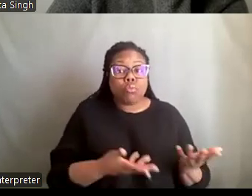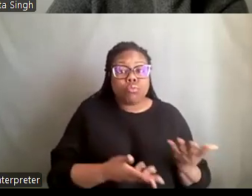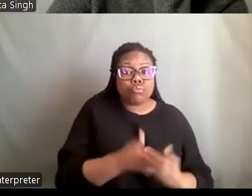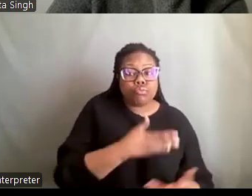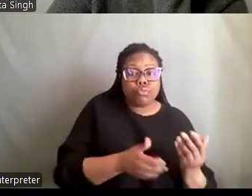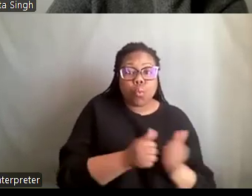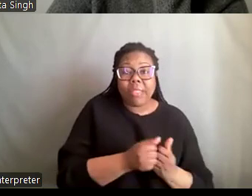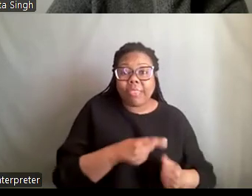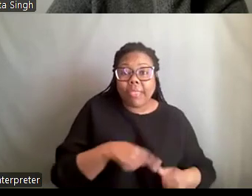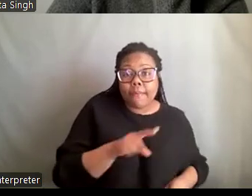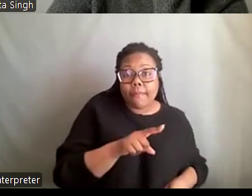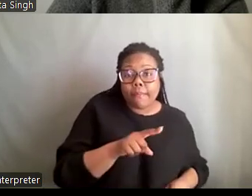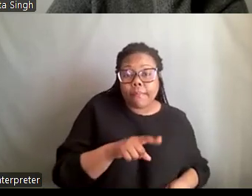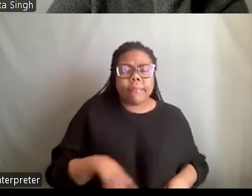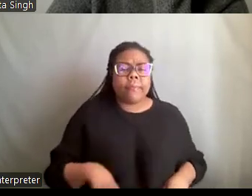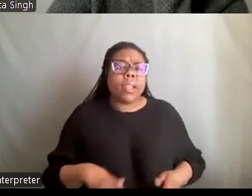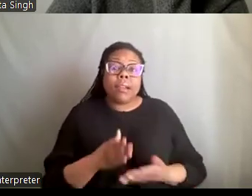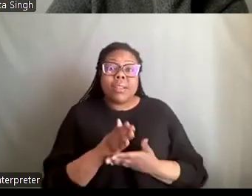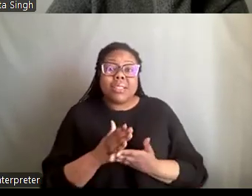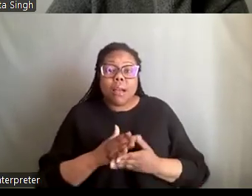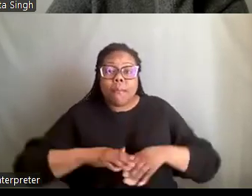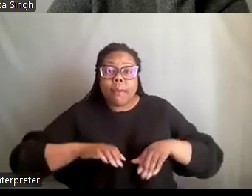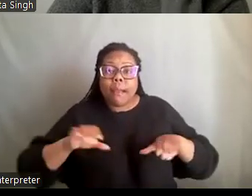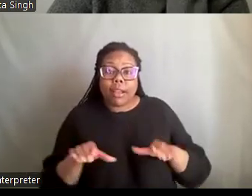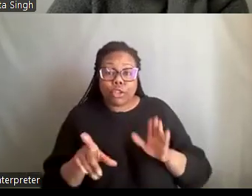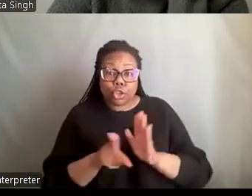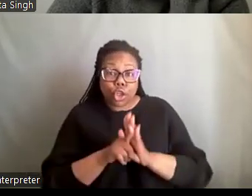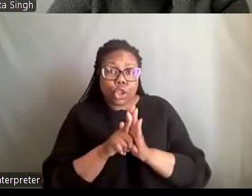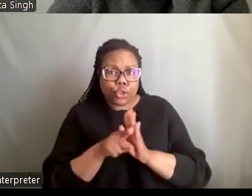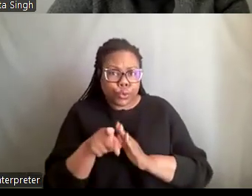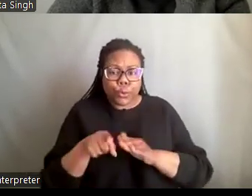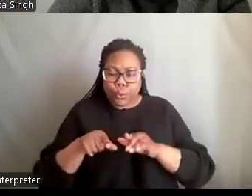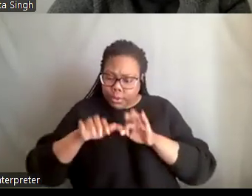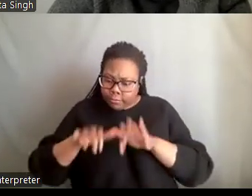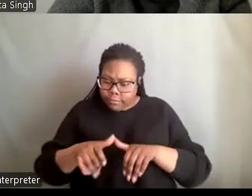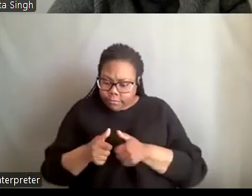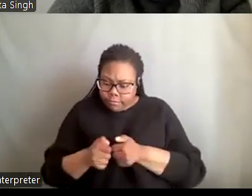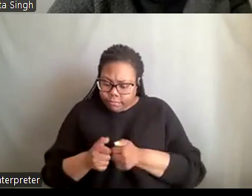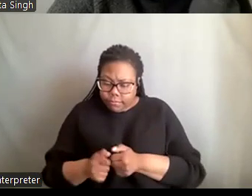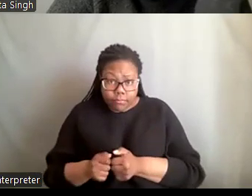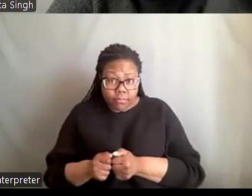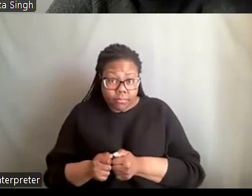Maybe you chill with them. Maybe you write some of the action alerts